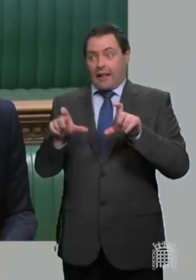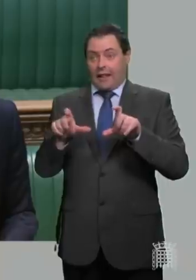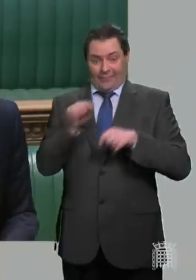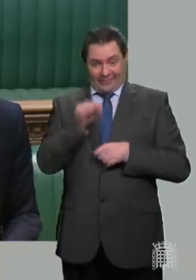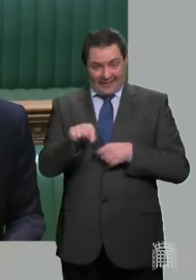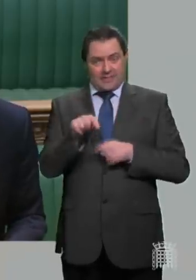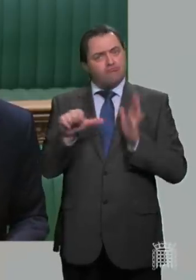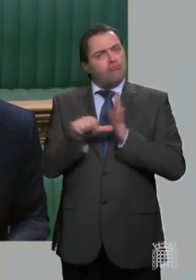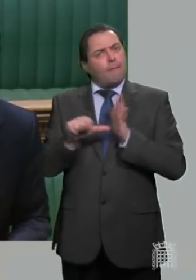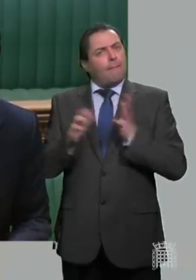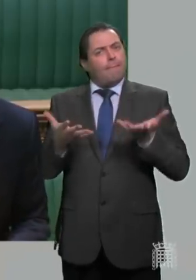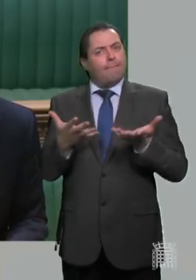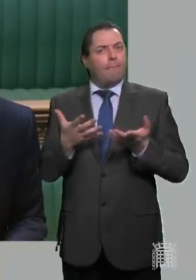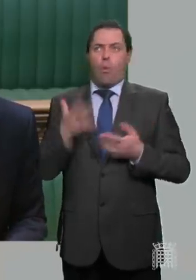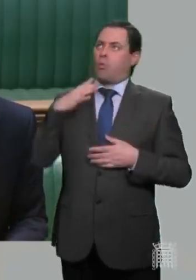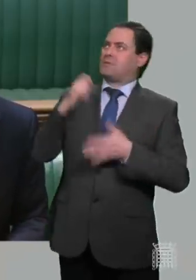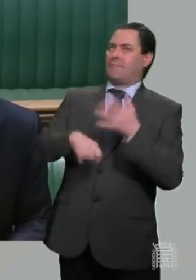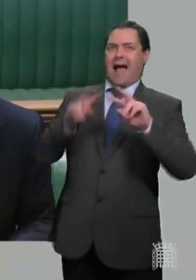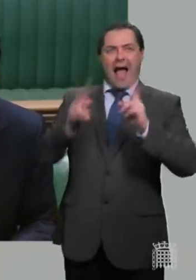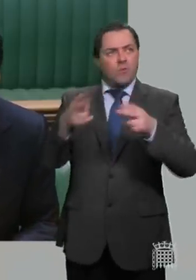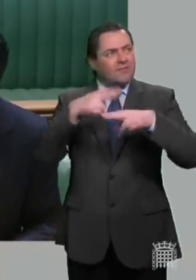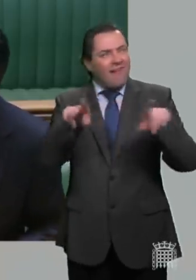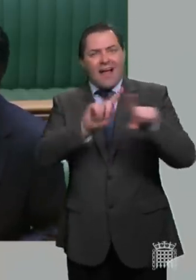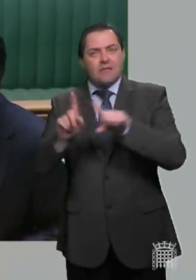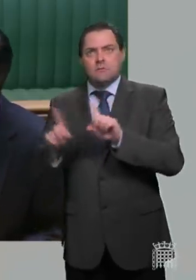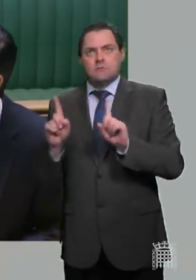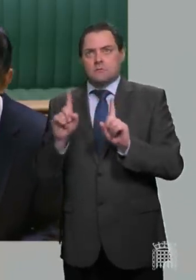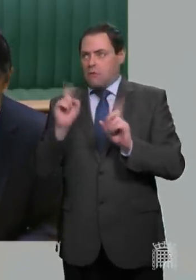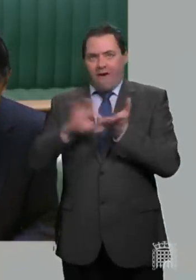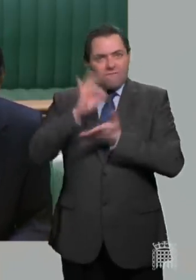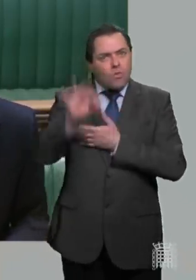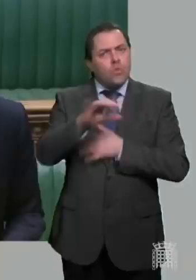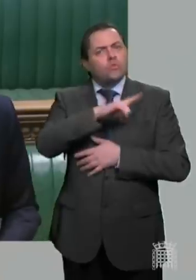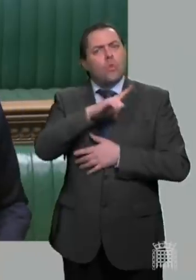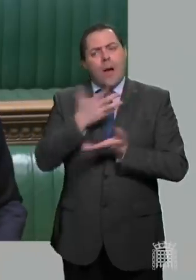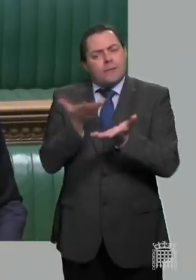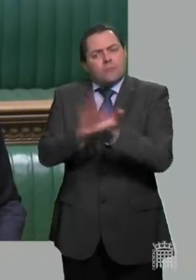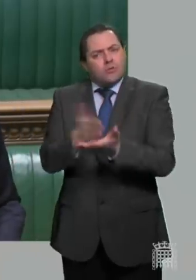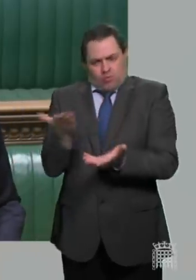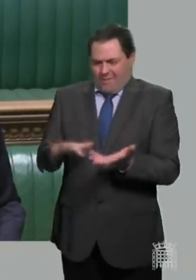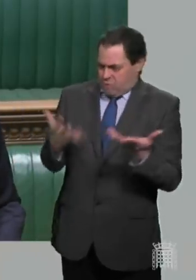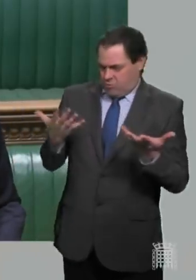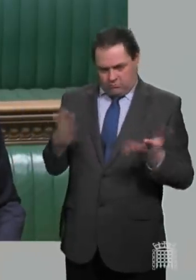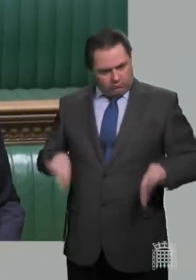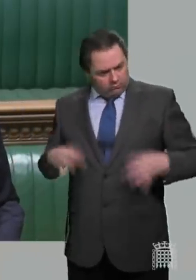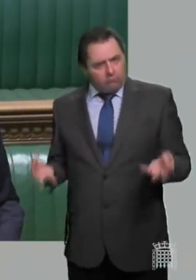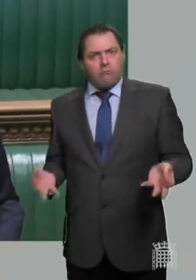to people getting on the housing ladder—the cost of a deposit. I am announcing today a new policy